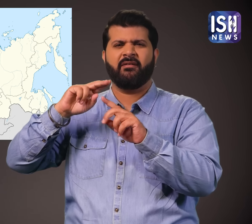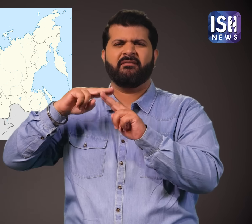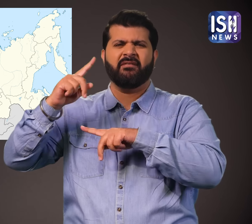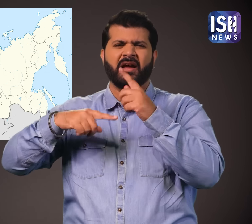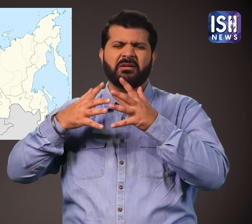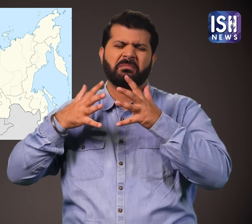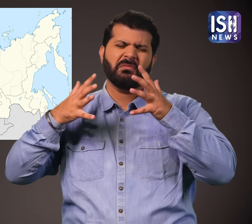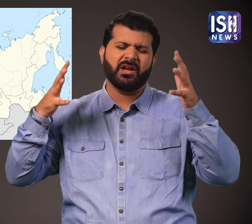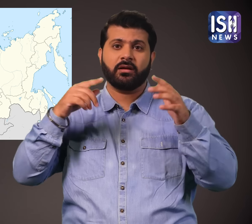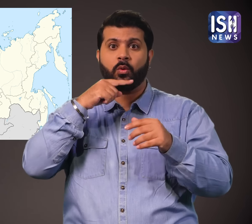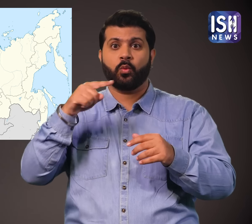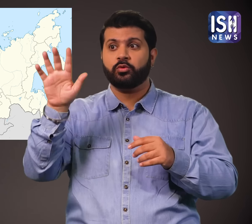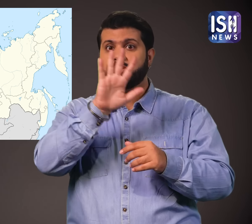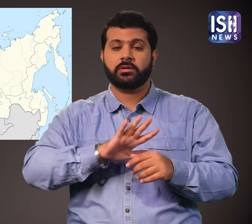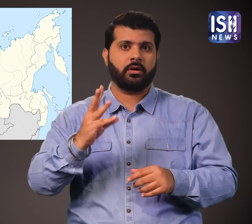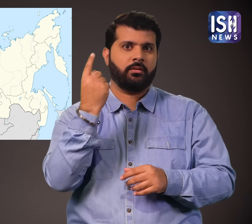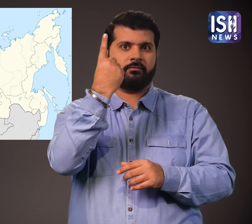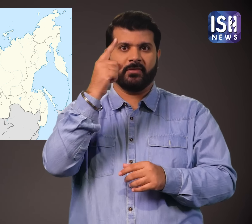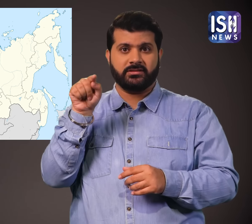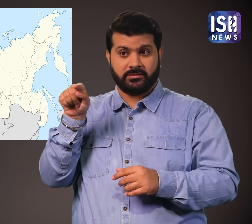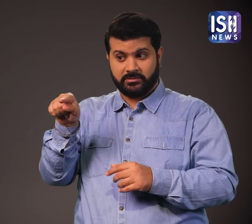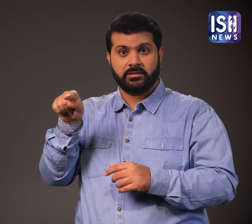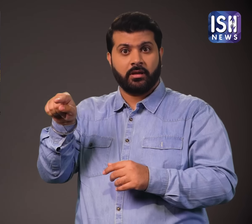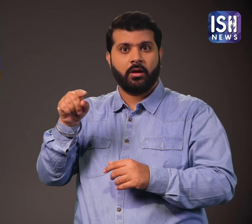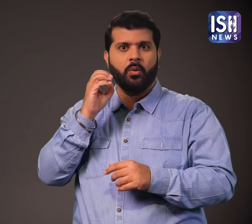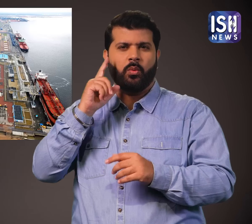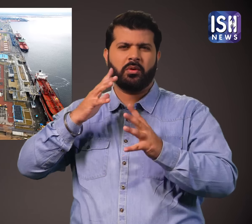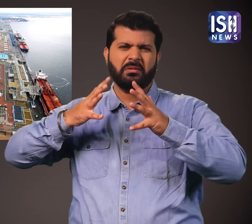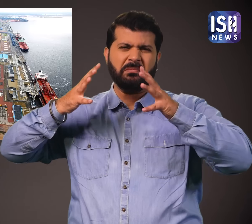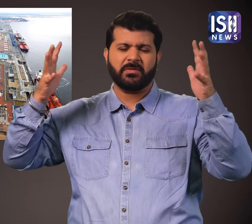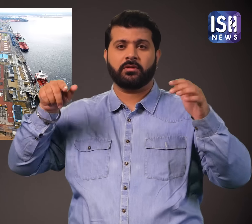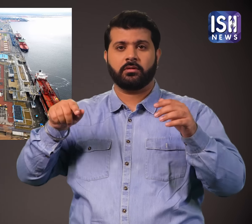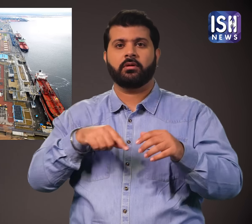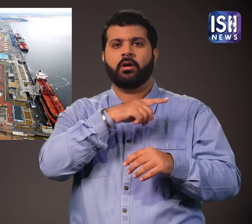which is one of the largest oil refineries in the country.